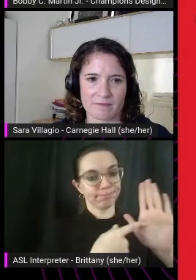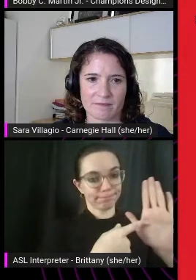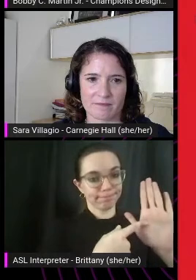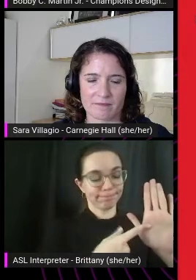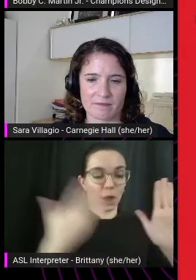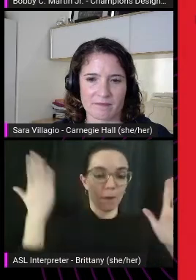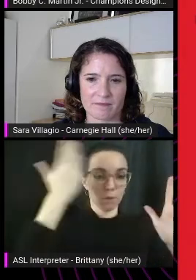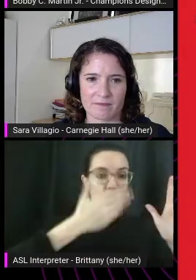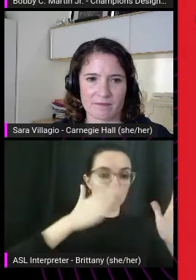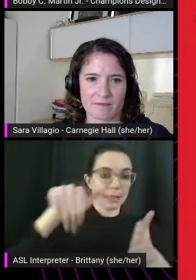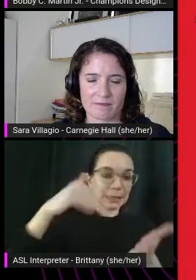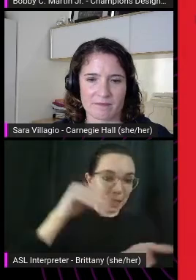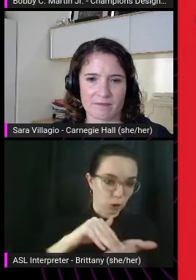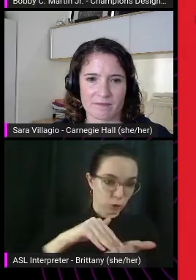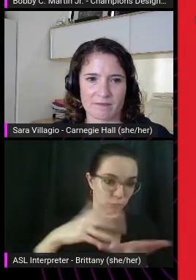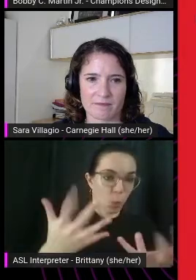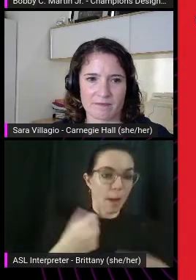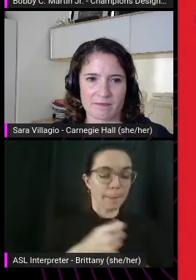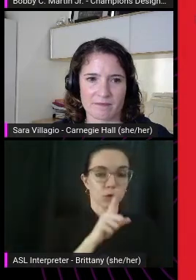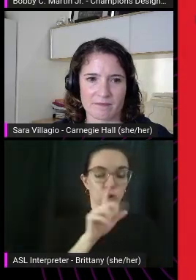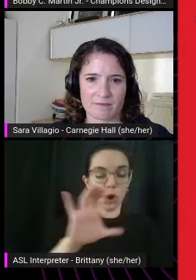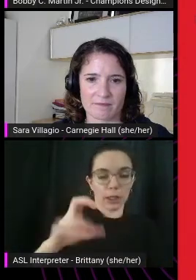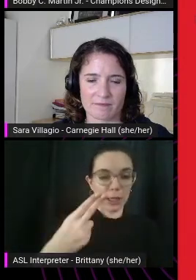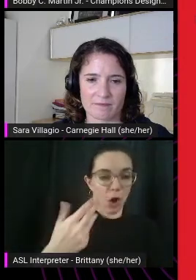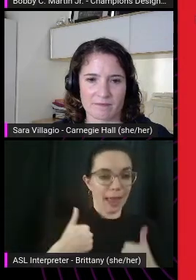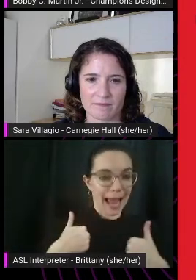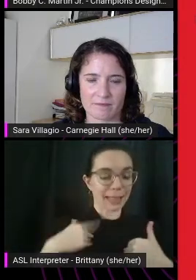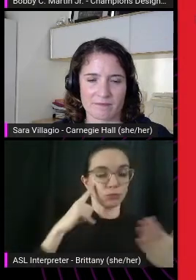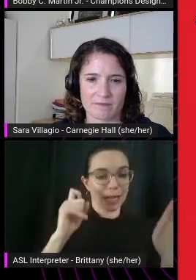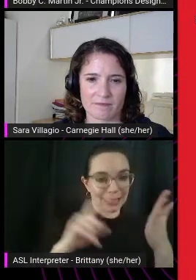Carnegie Hall to make sure that it got recognition for all that work that they were doing.